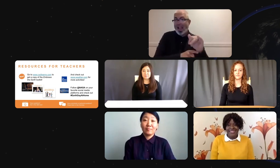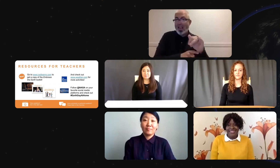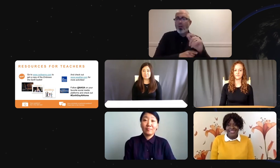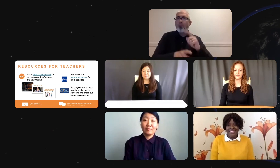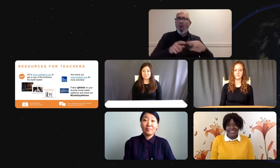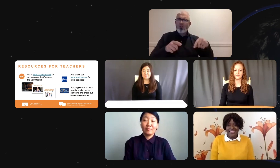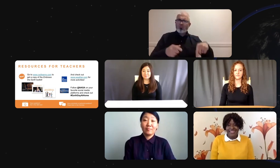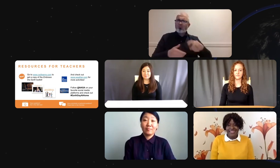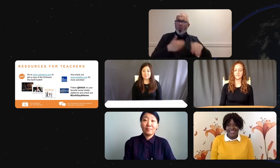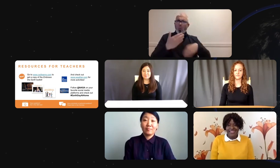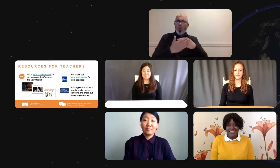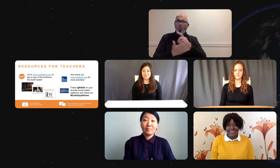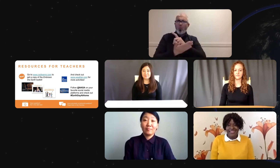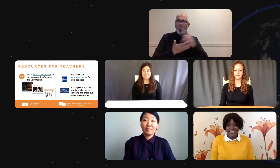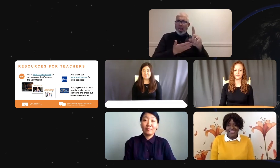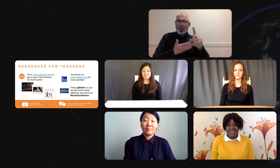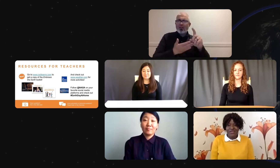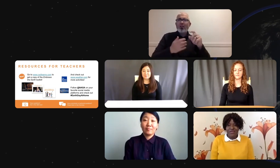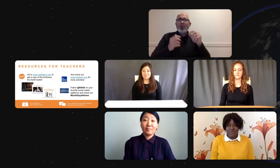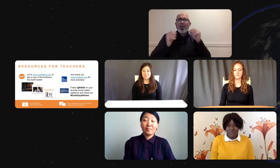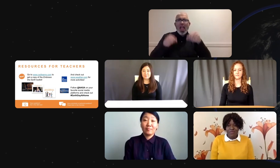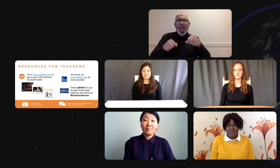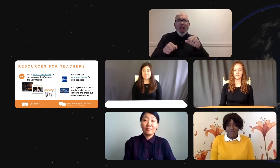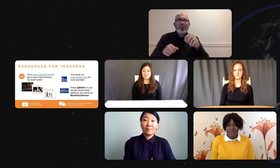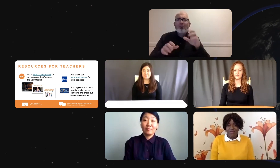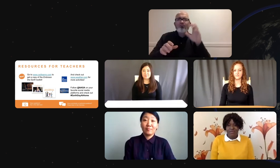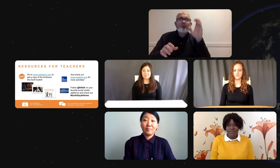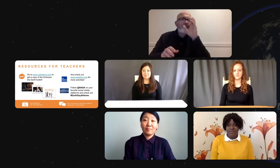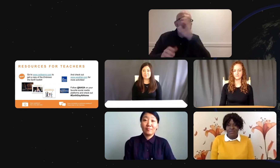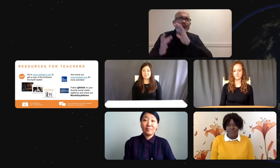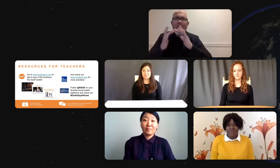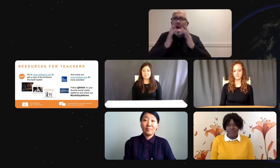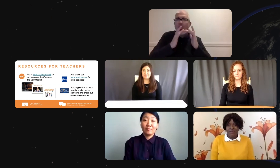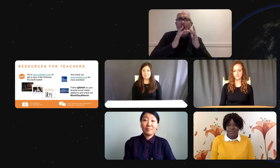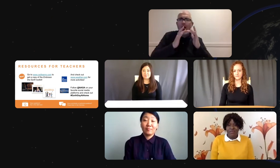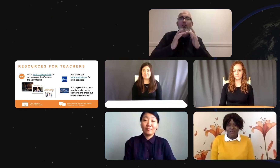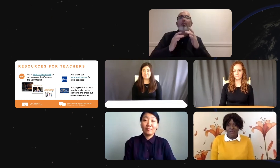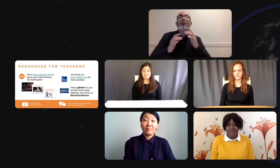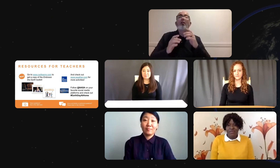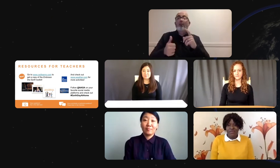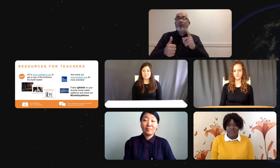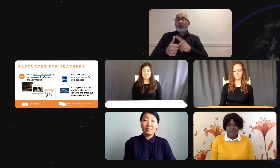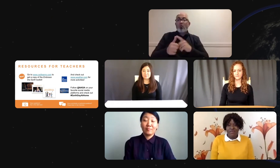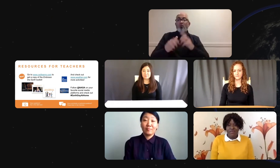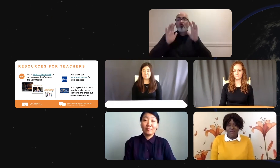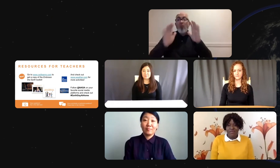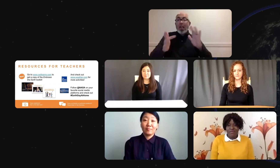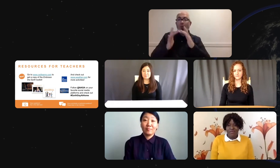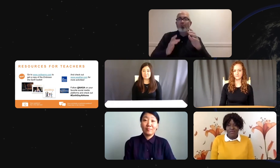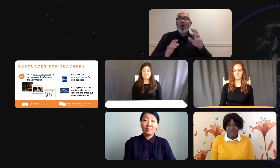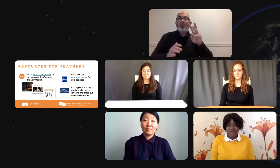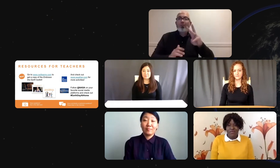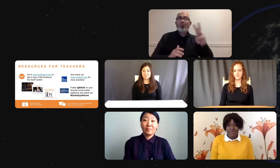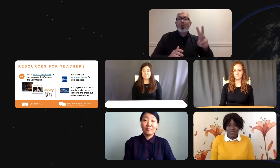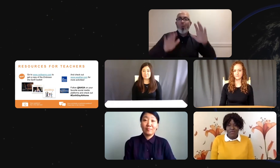Tomorrow is the official Earth Day, but this entire week, you can spend time online.